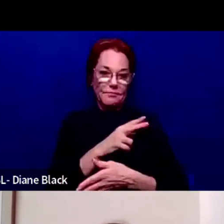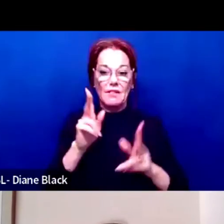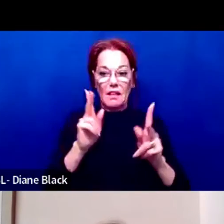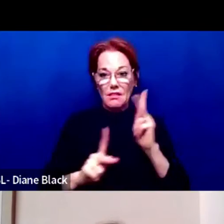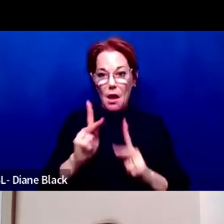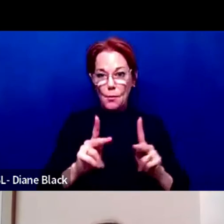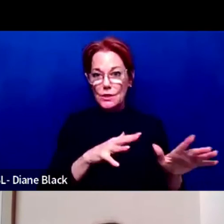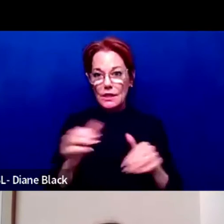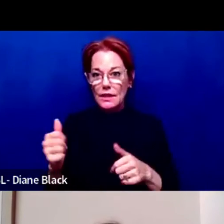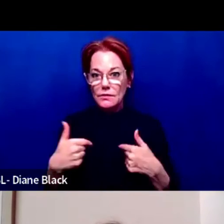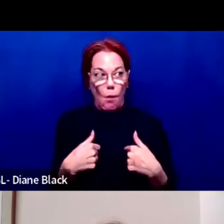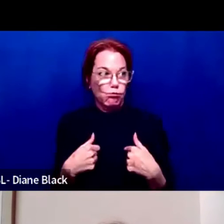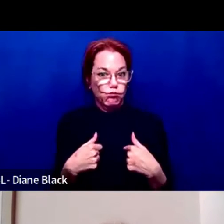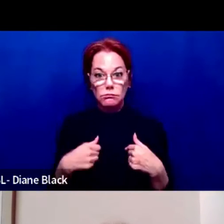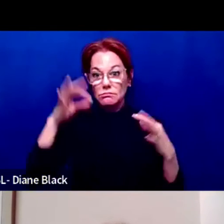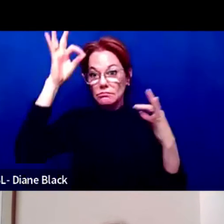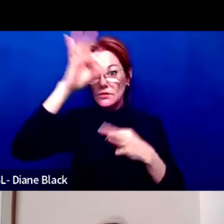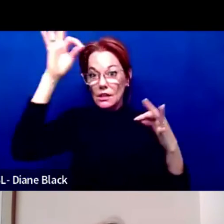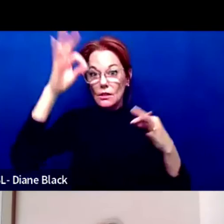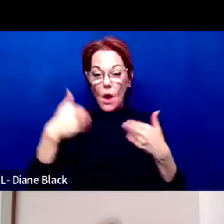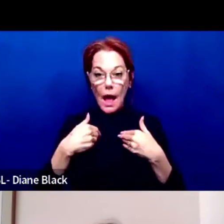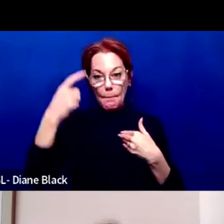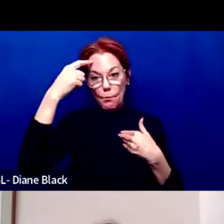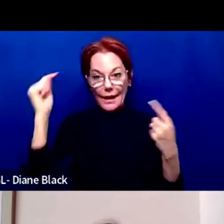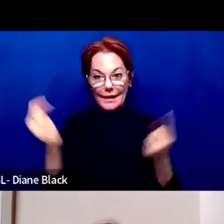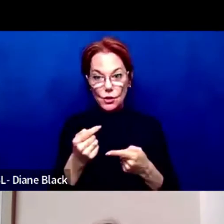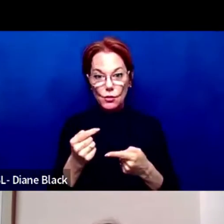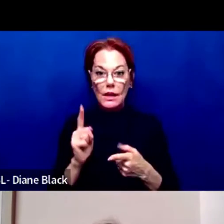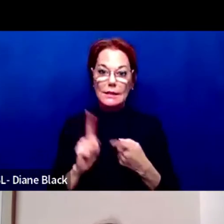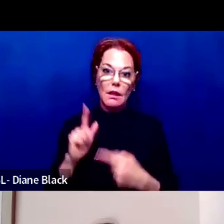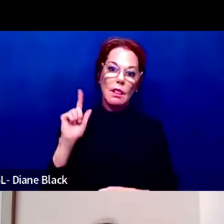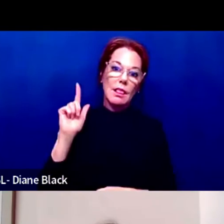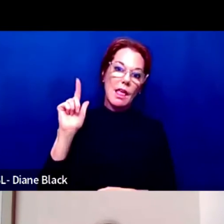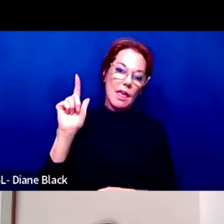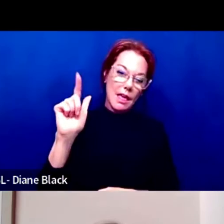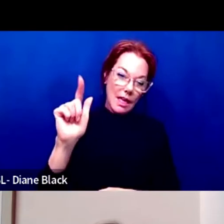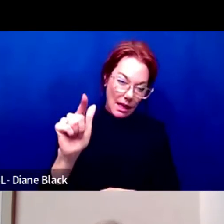realizing they've had that brain injury. And three years later, they're struggling, and they don't necessarily trace it back